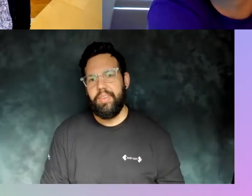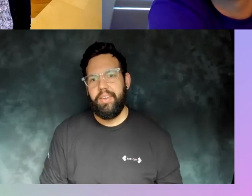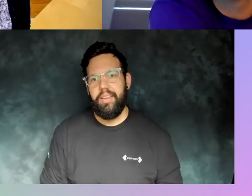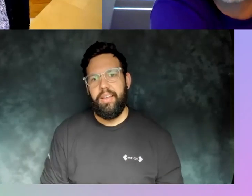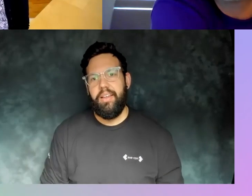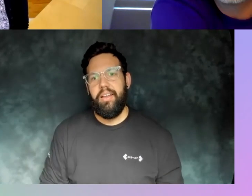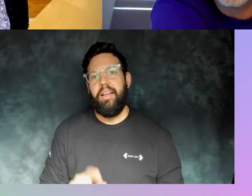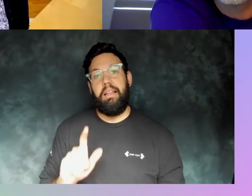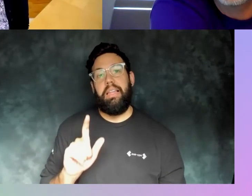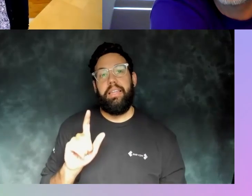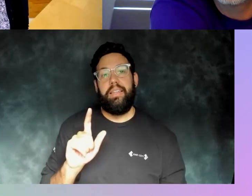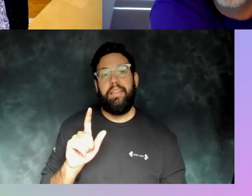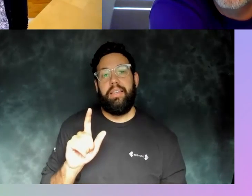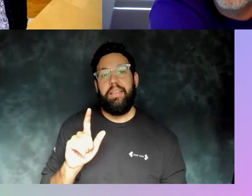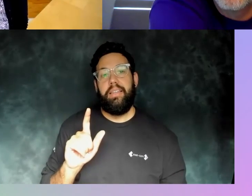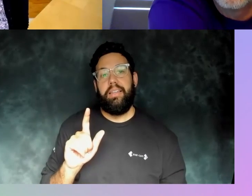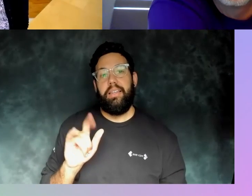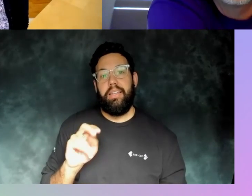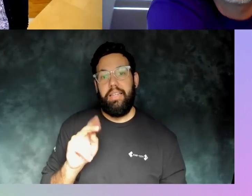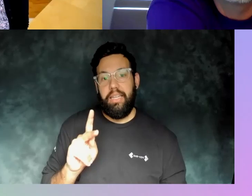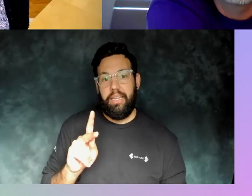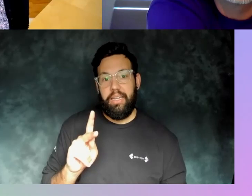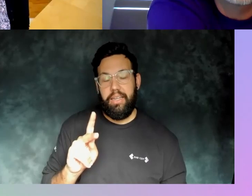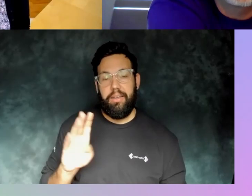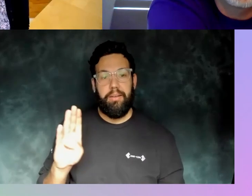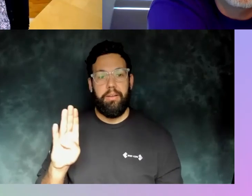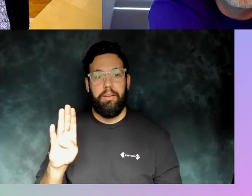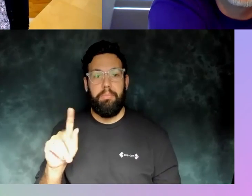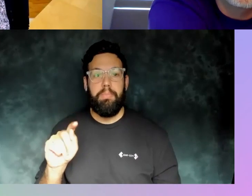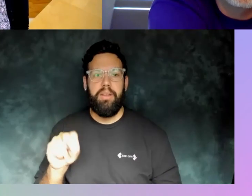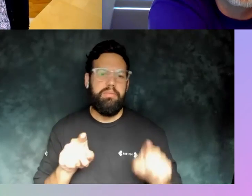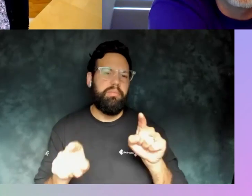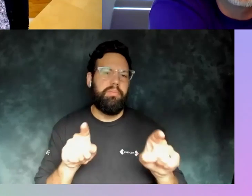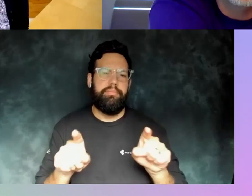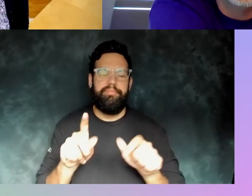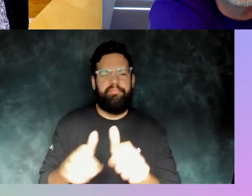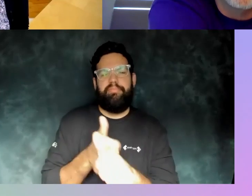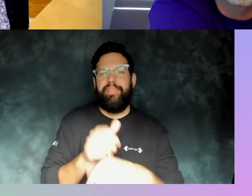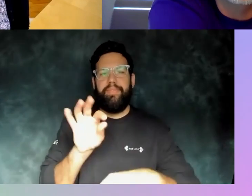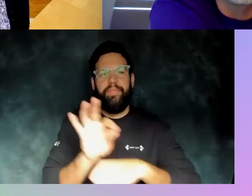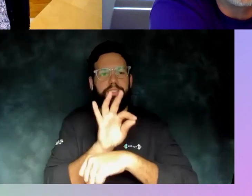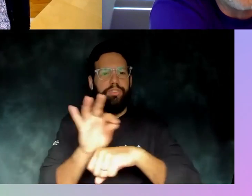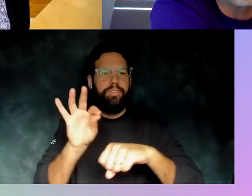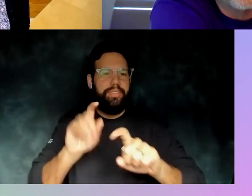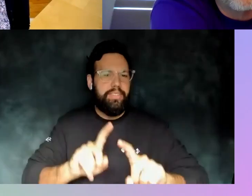[CARIE] That's a really good question. That's a really hard one to answer as well because this concept of it's so